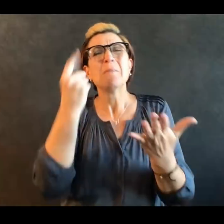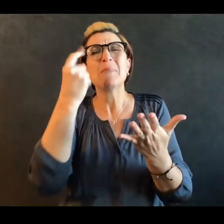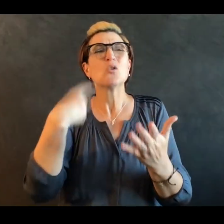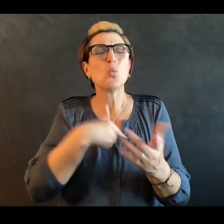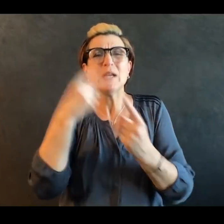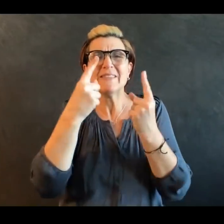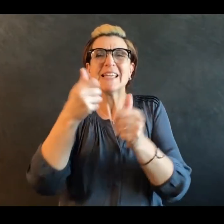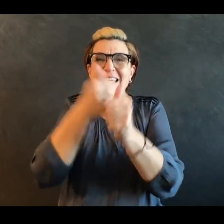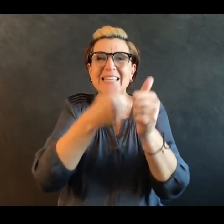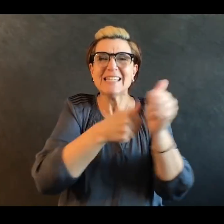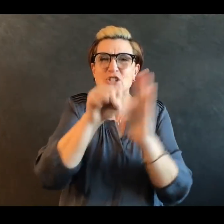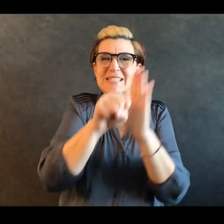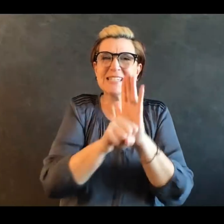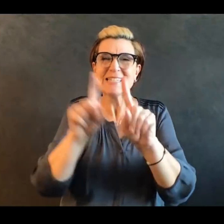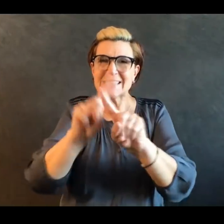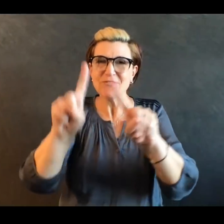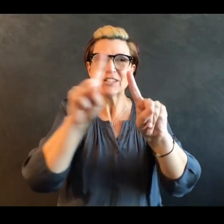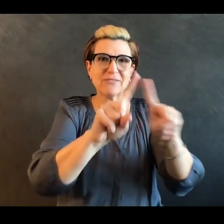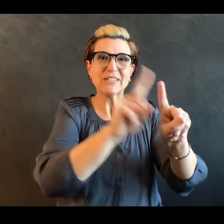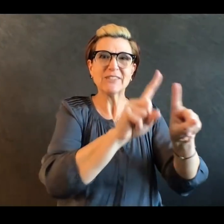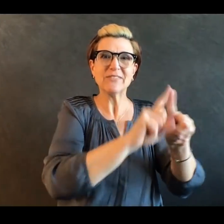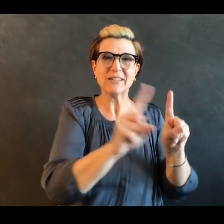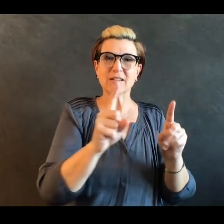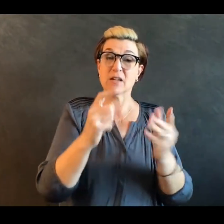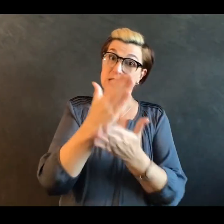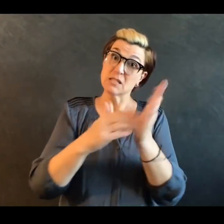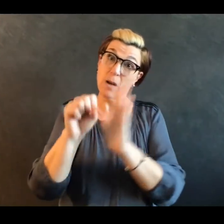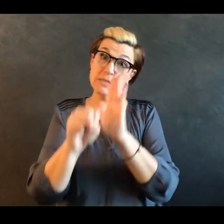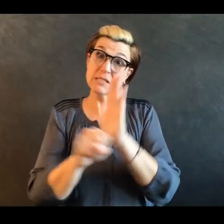having very little problems some have done such a good job that they have very